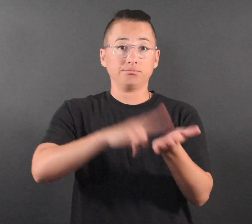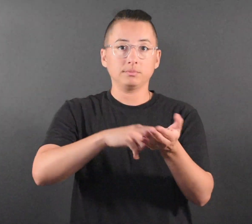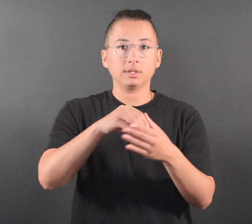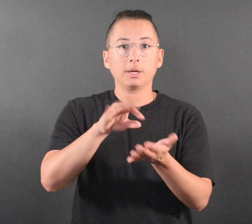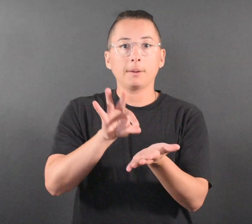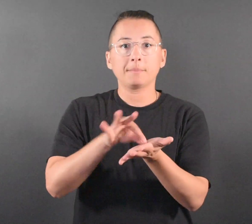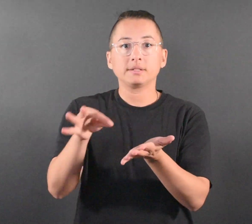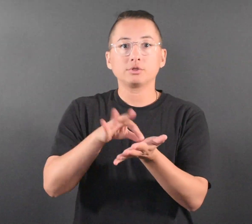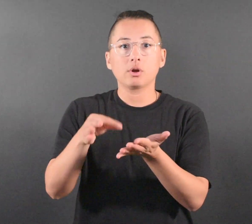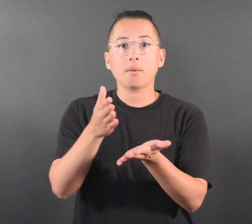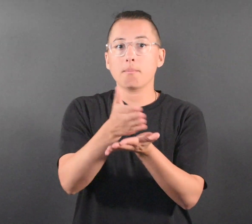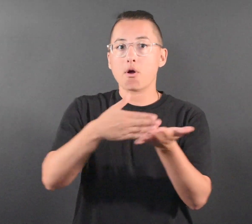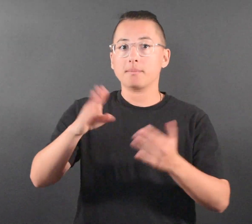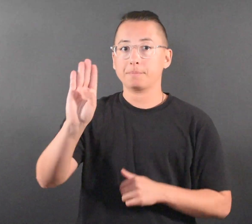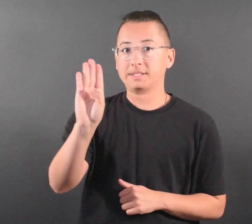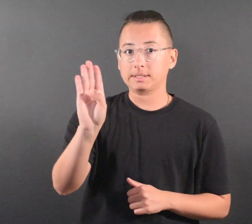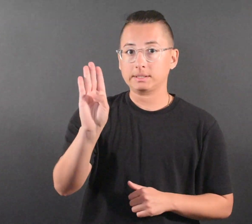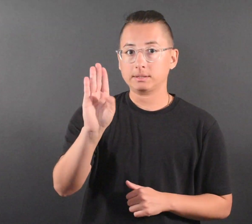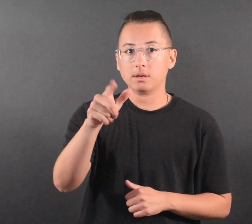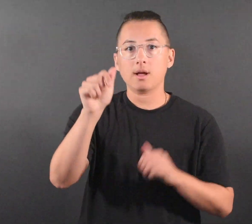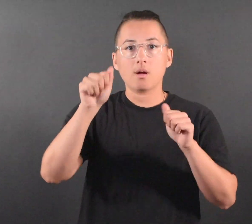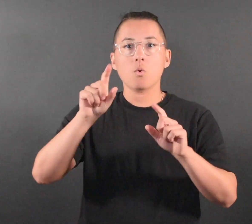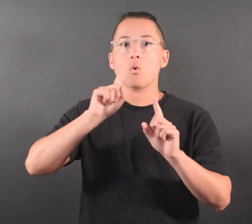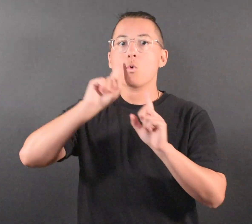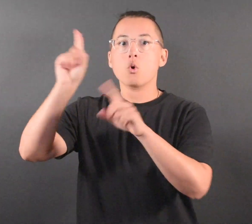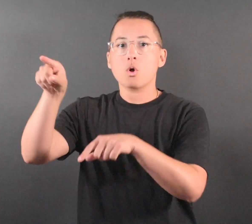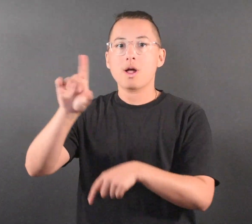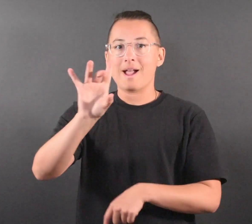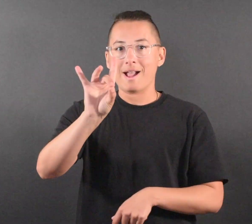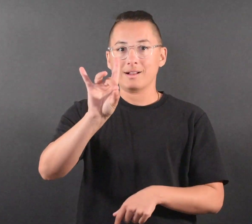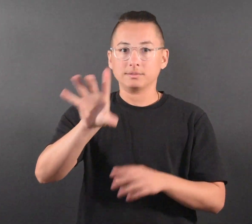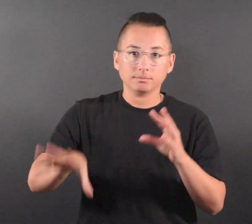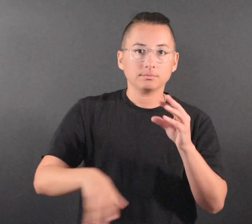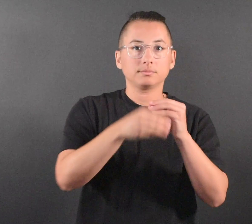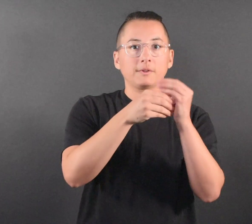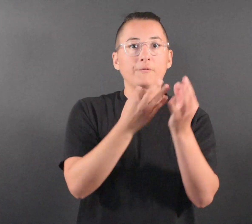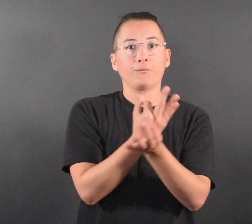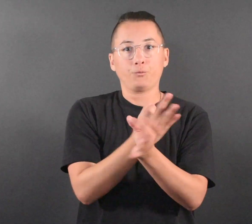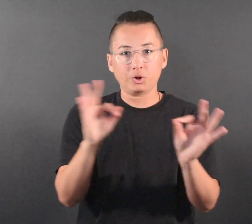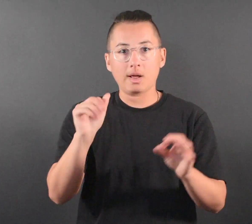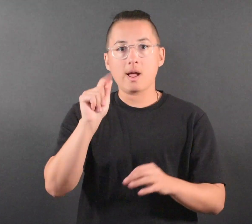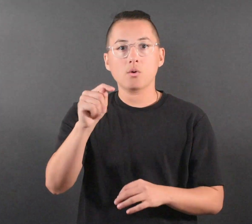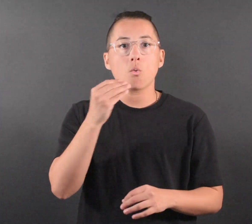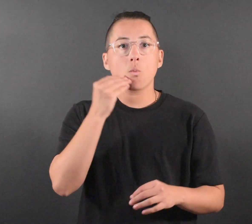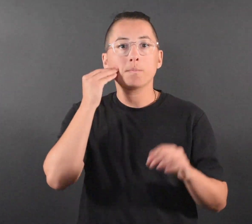If you are enrolled in Medicare part B, you can order 8 additional free at-home tests.